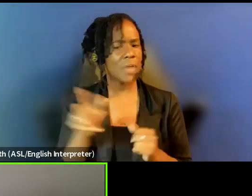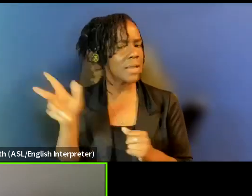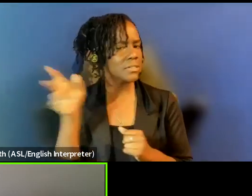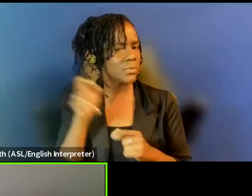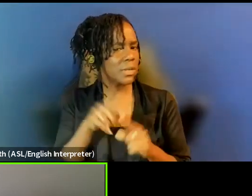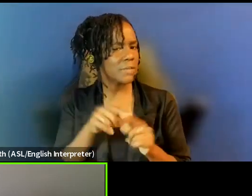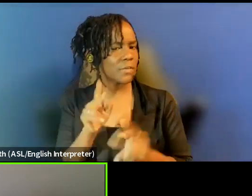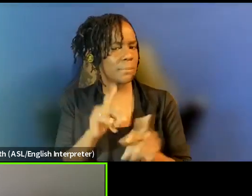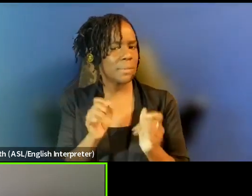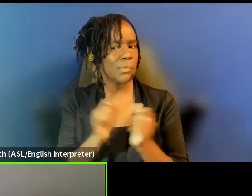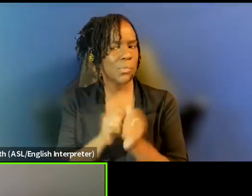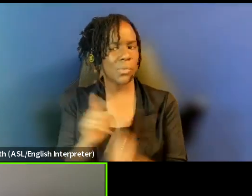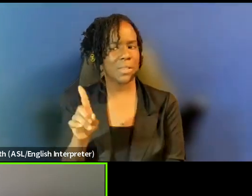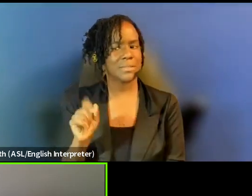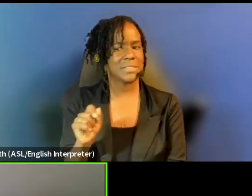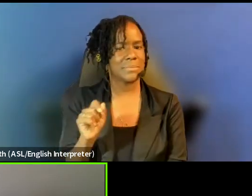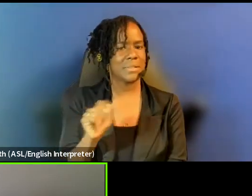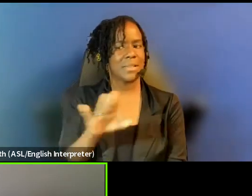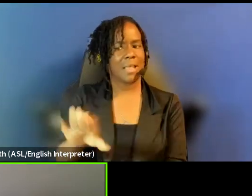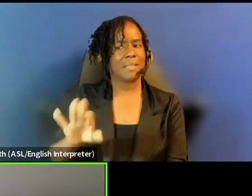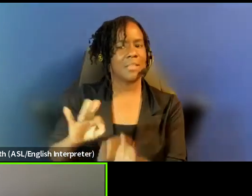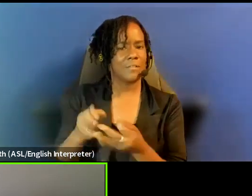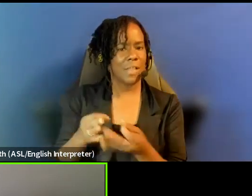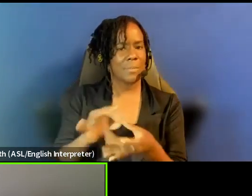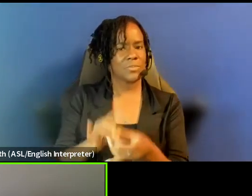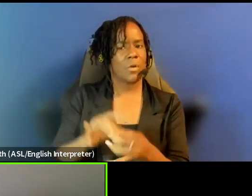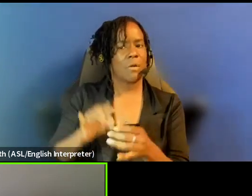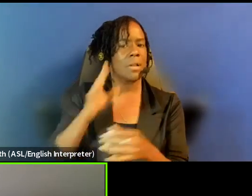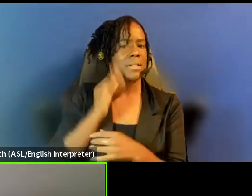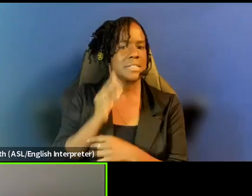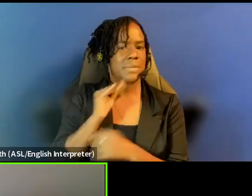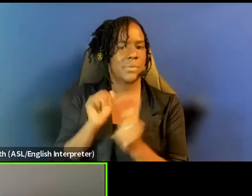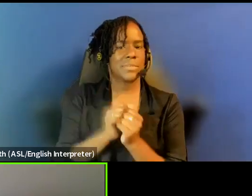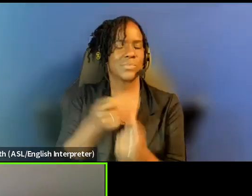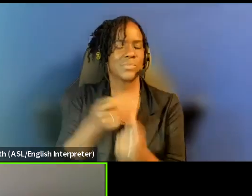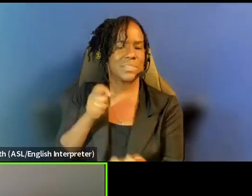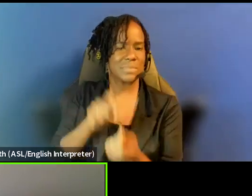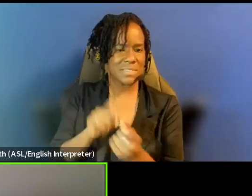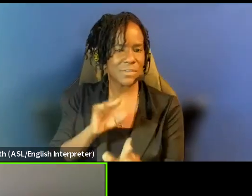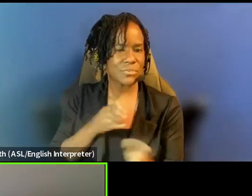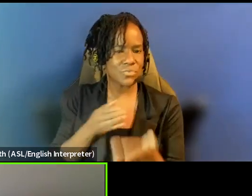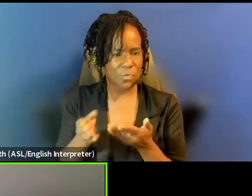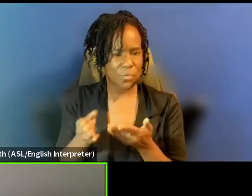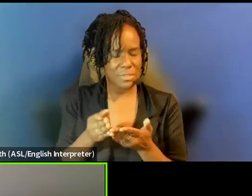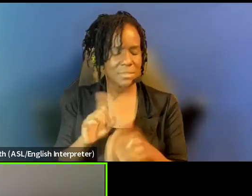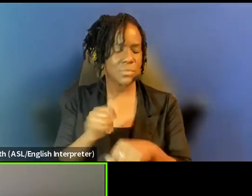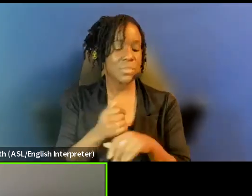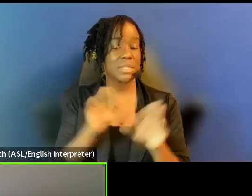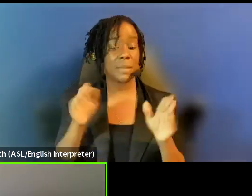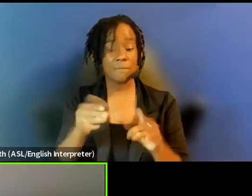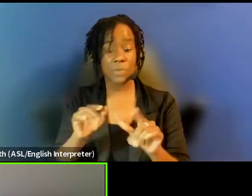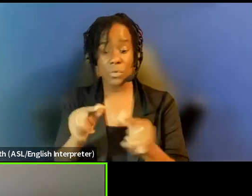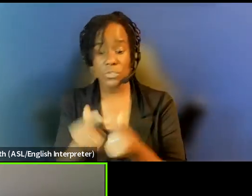(Barg g barking in background)